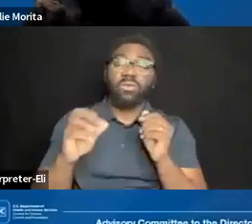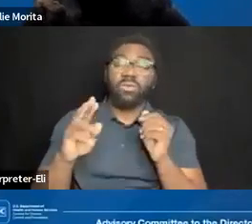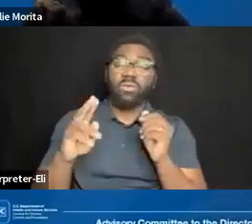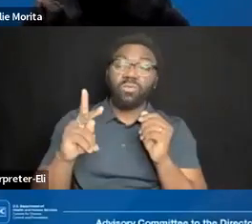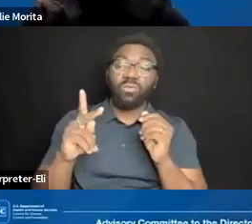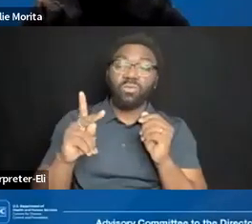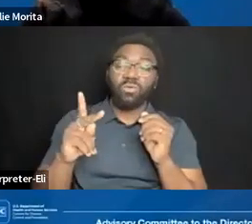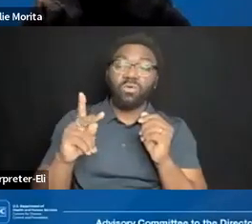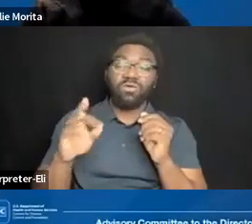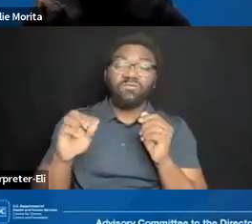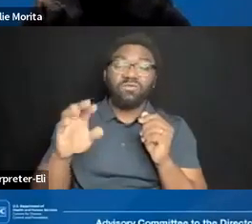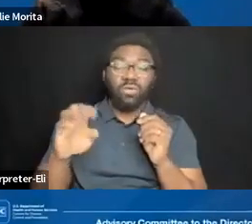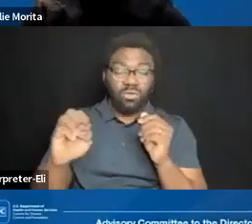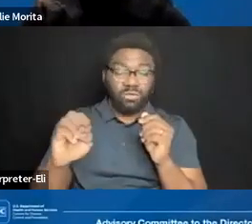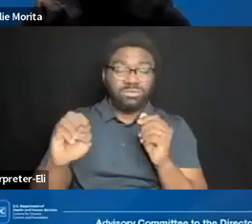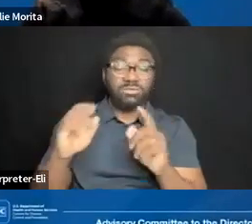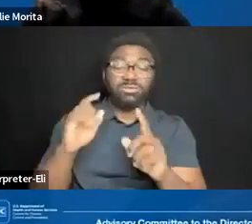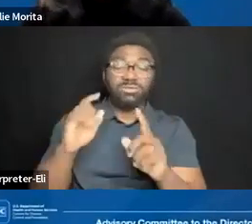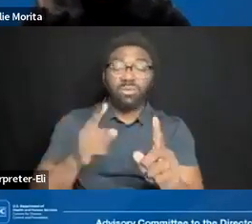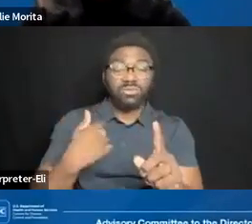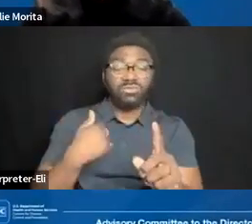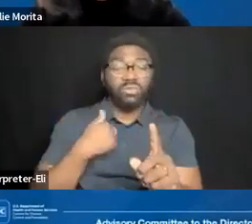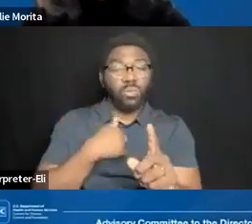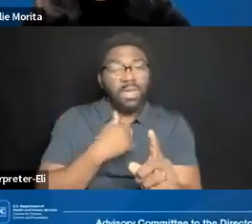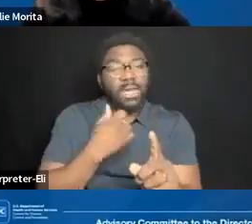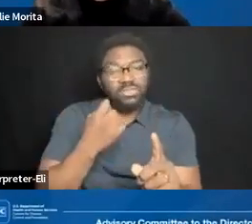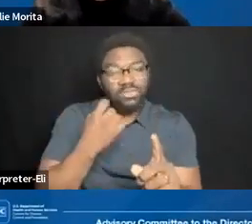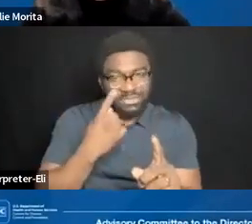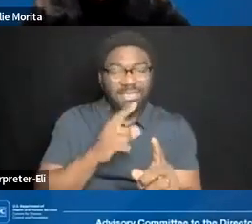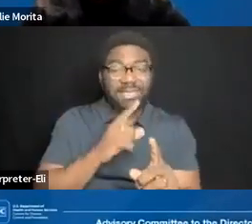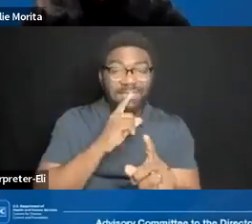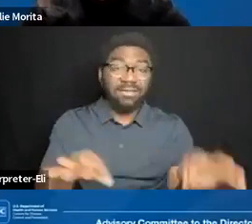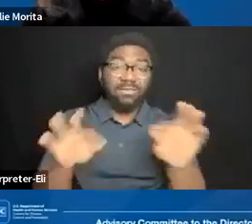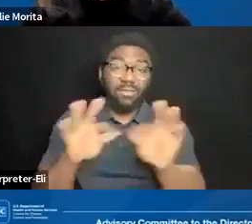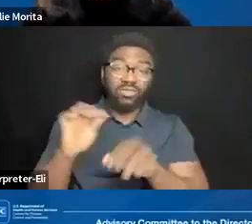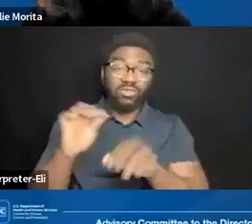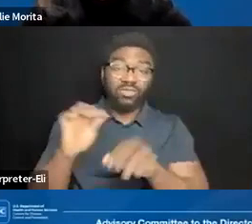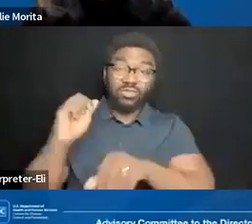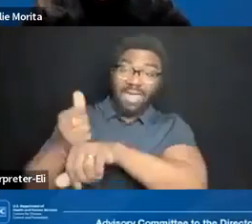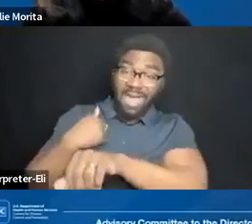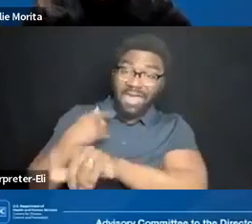that need both within CDC, as far as upskill training